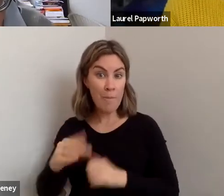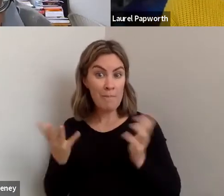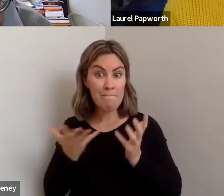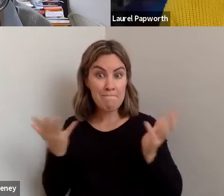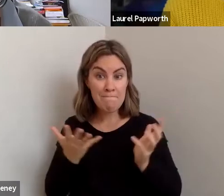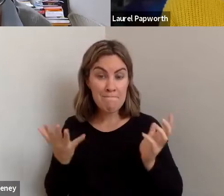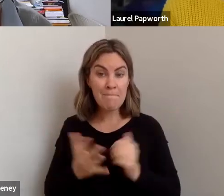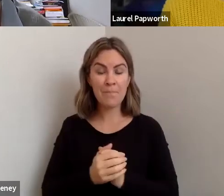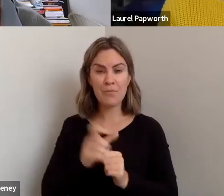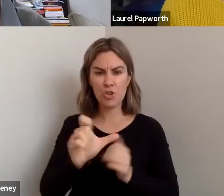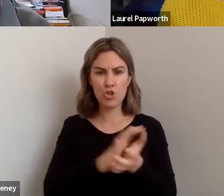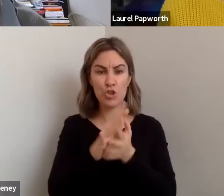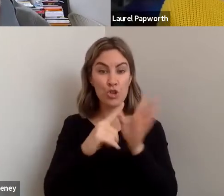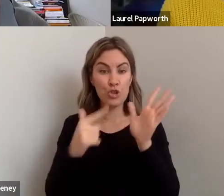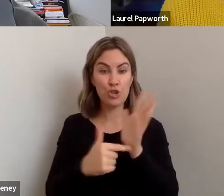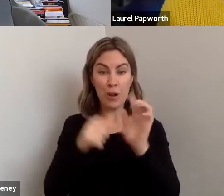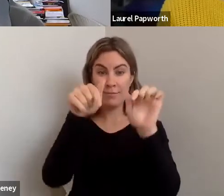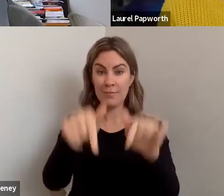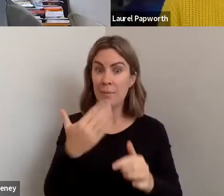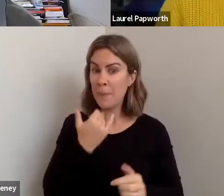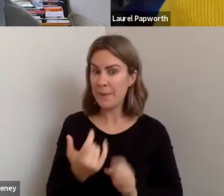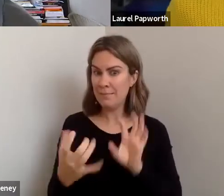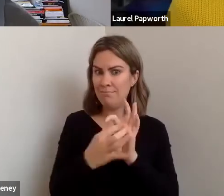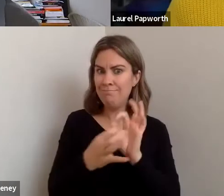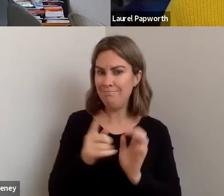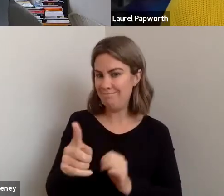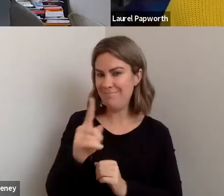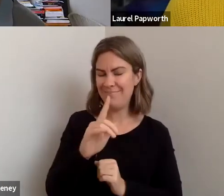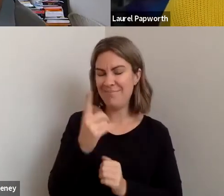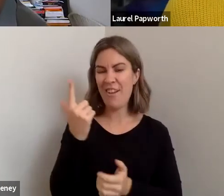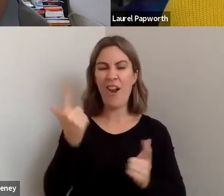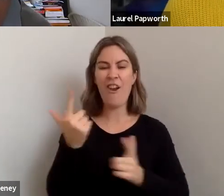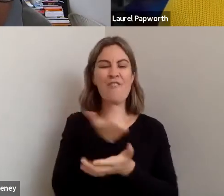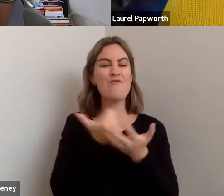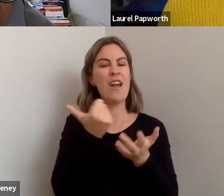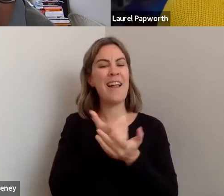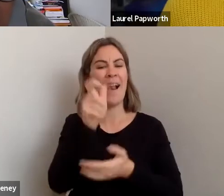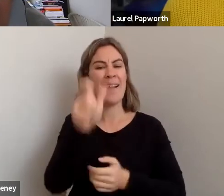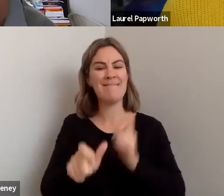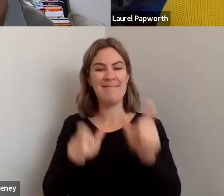the case with our regulars coming back.